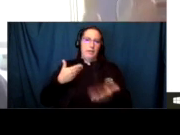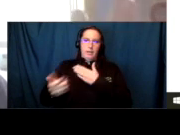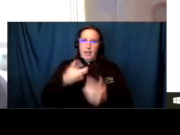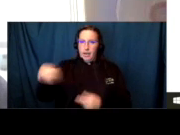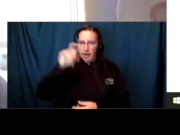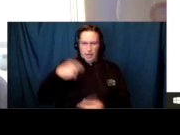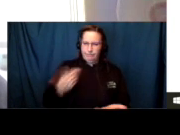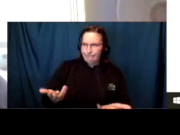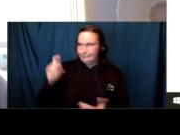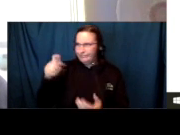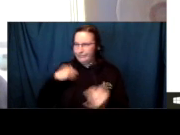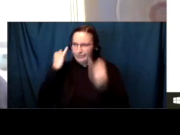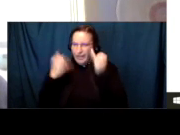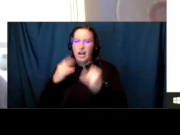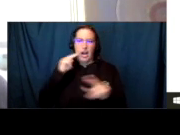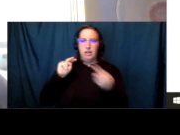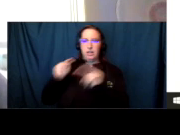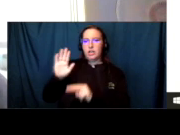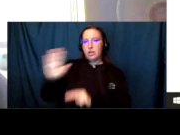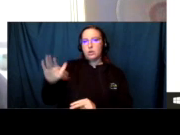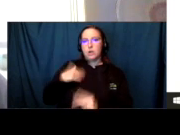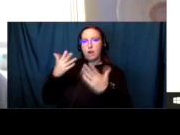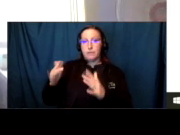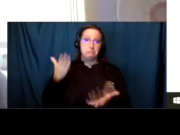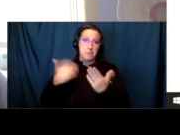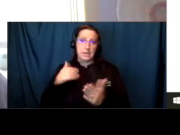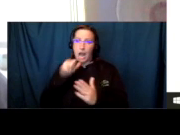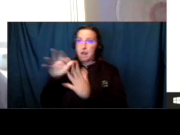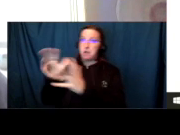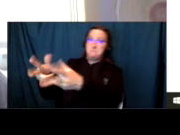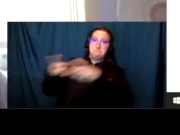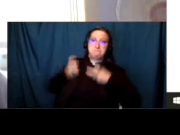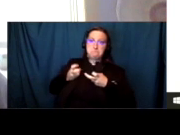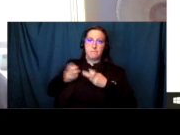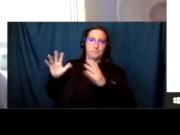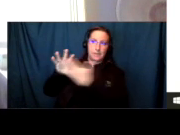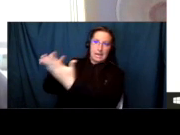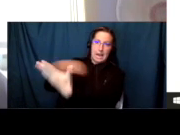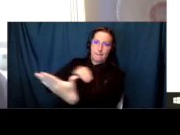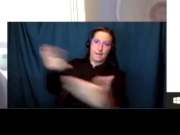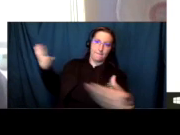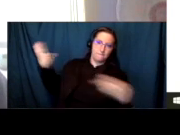just taking a look at what she already has. Maybe you won't use her her um her exact lesson or maybe you don't like